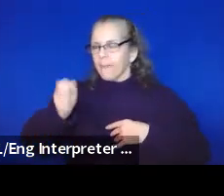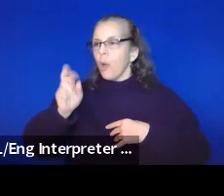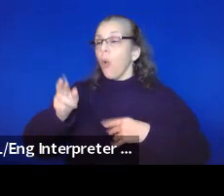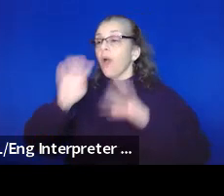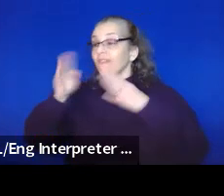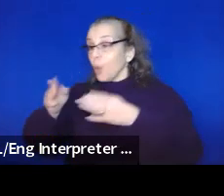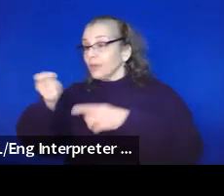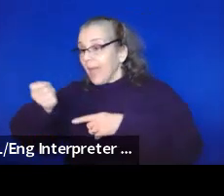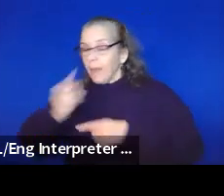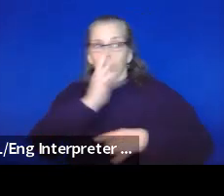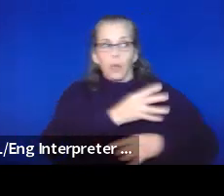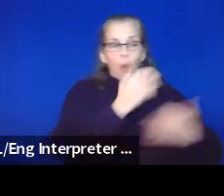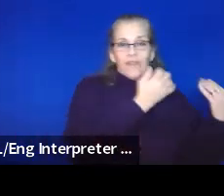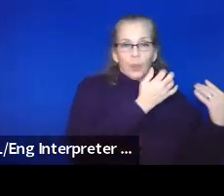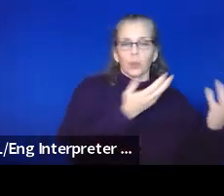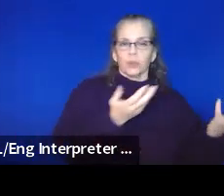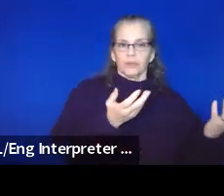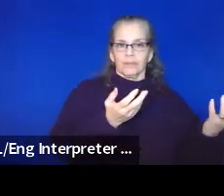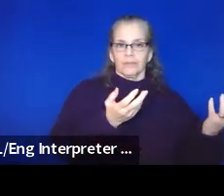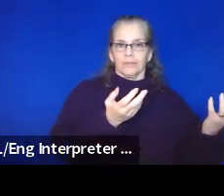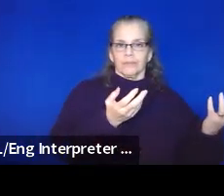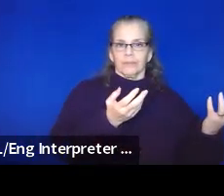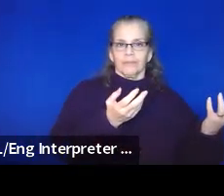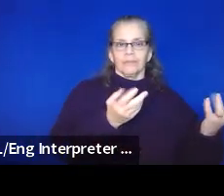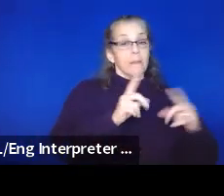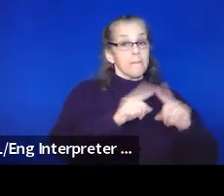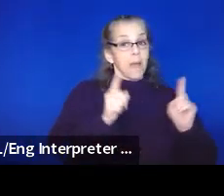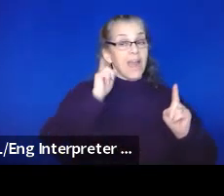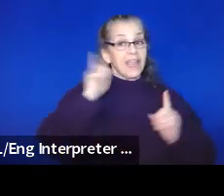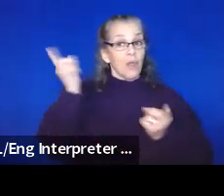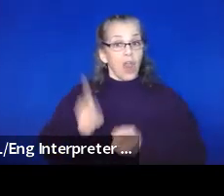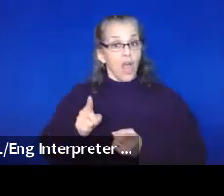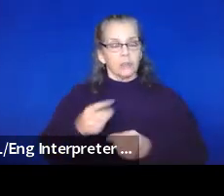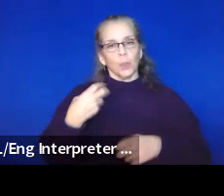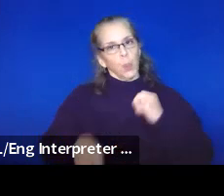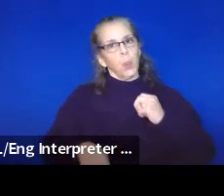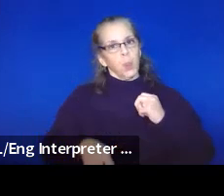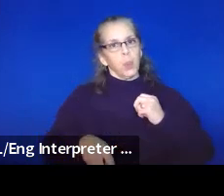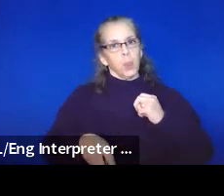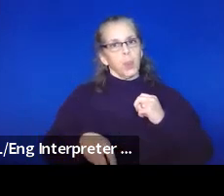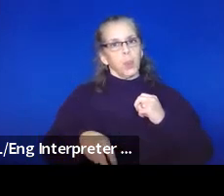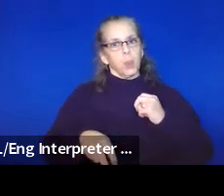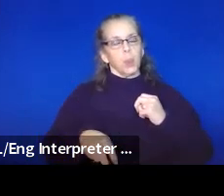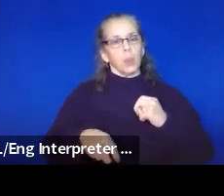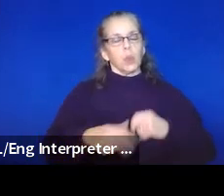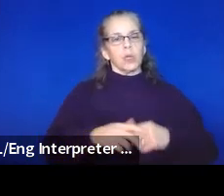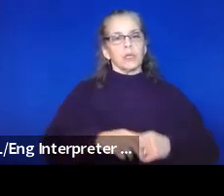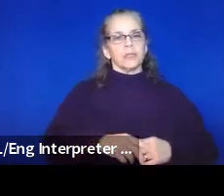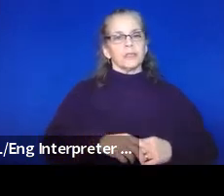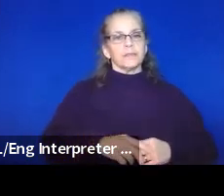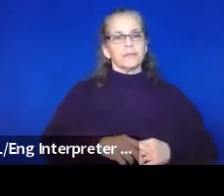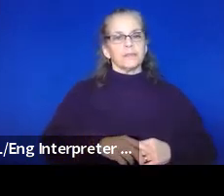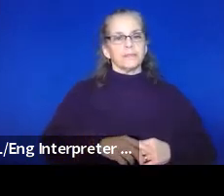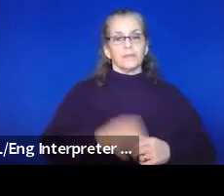do this. So that is the fundamentals of hearing. The